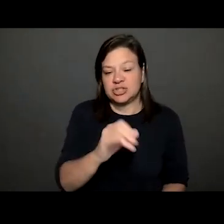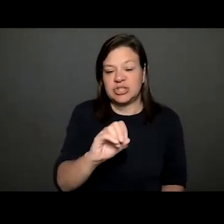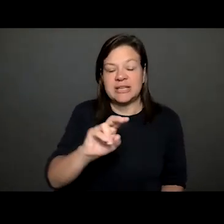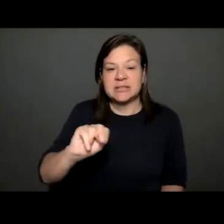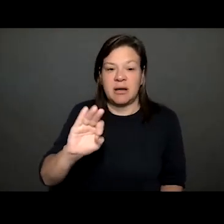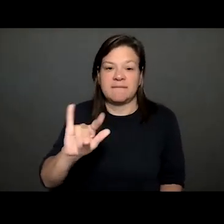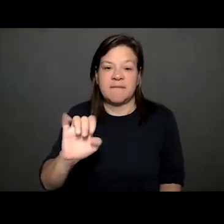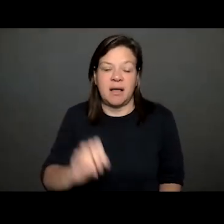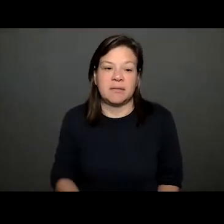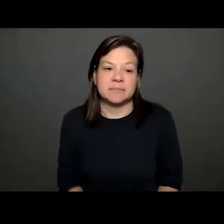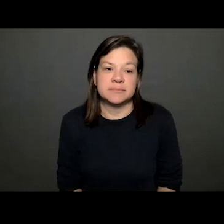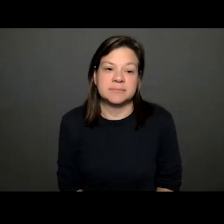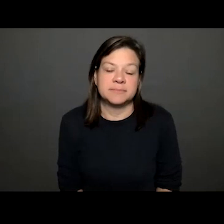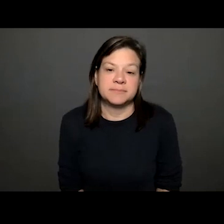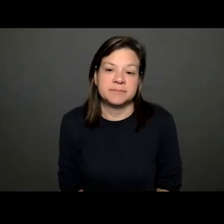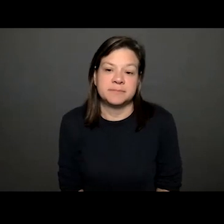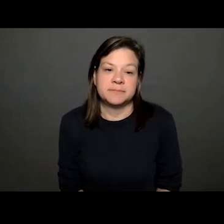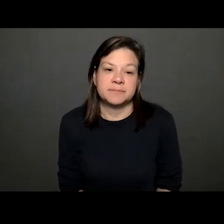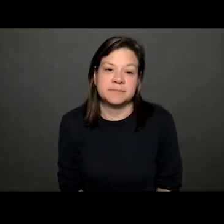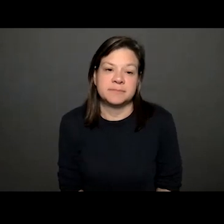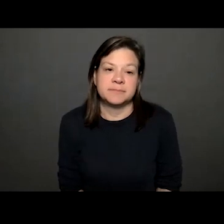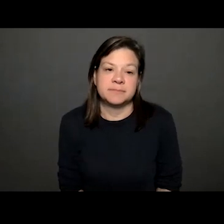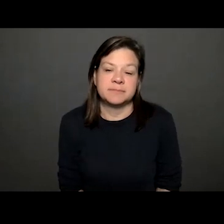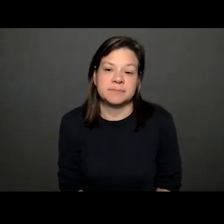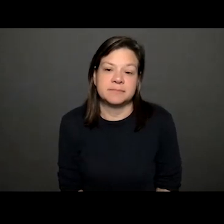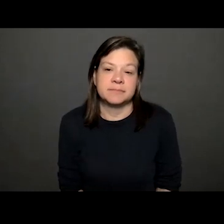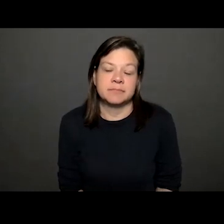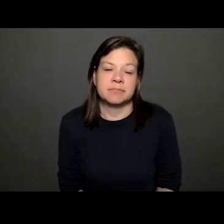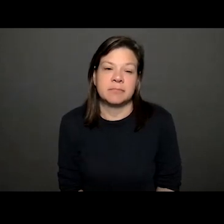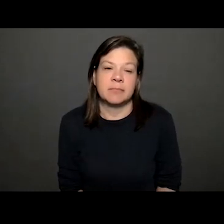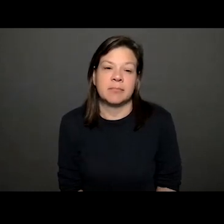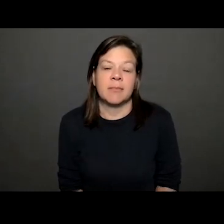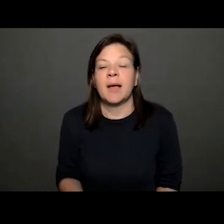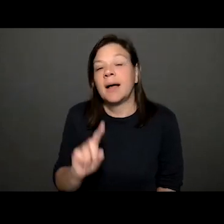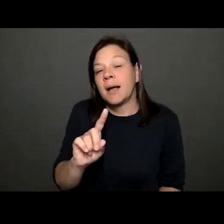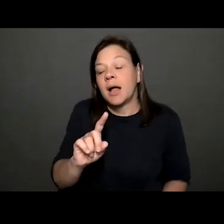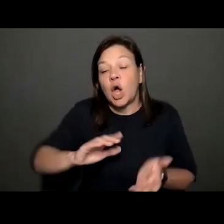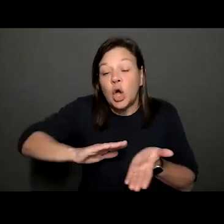A LITTLE BIT OF COOKING SHOW MAGIC HERE TO SHOW YOU